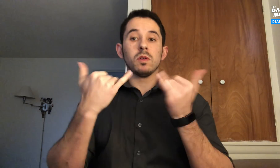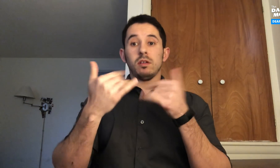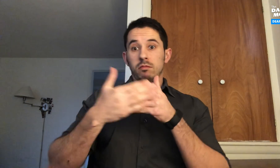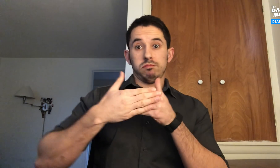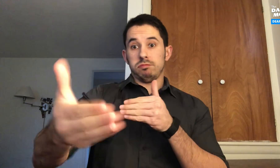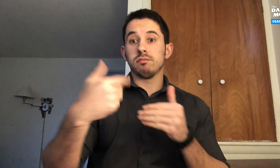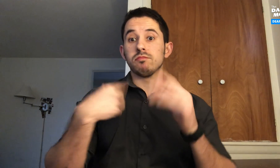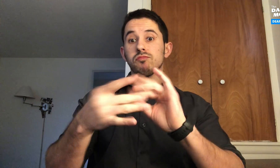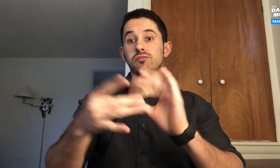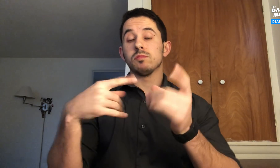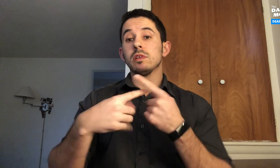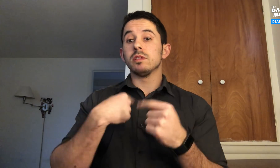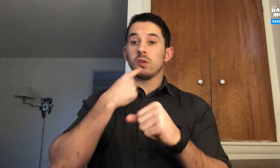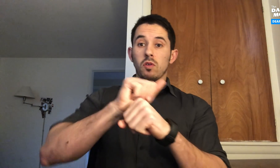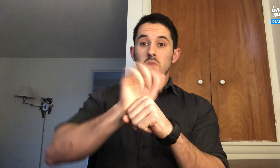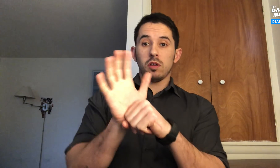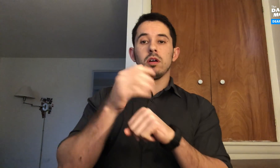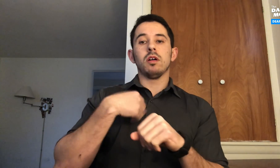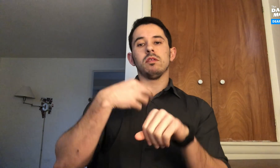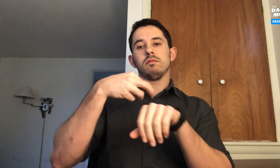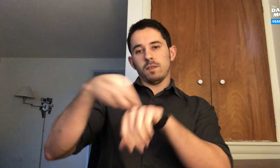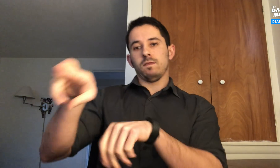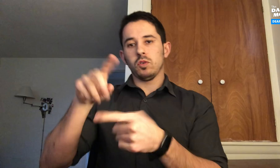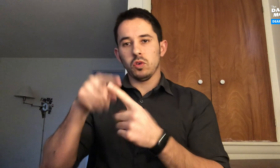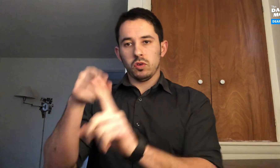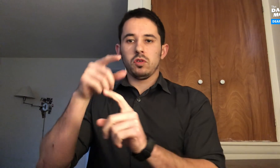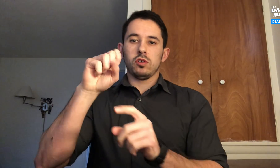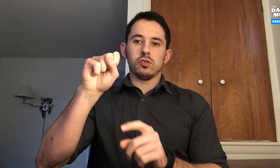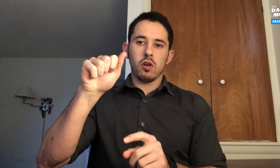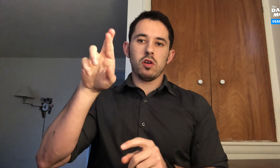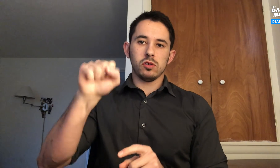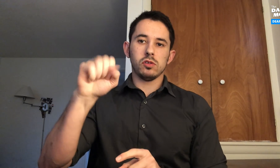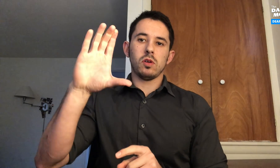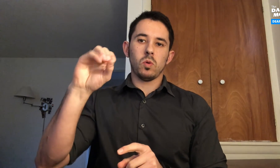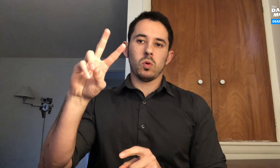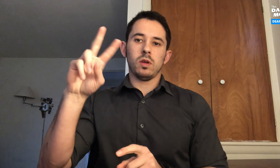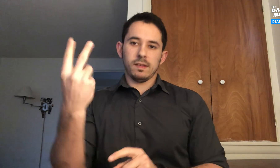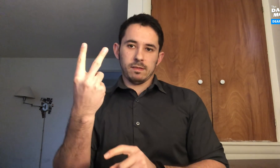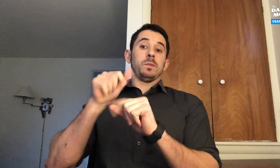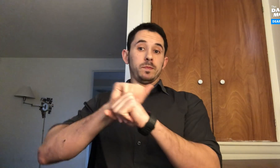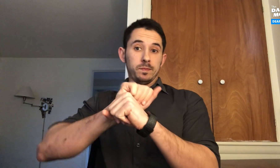From now on I will use that sign to refer to SARS CoV-2.